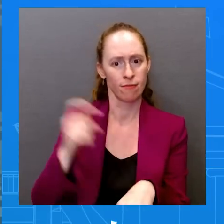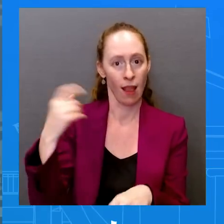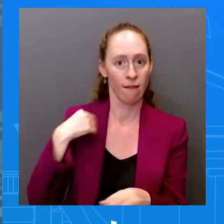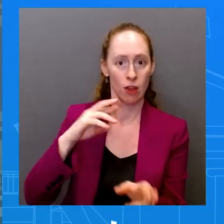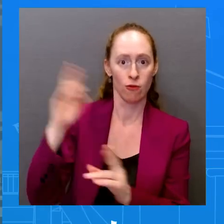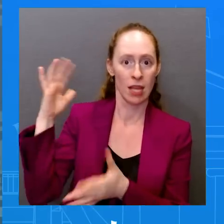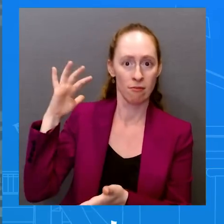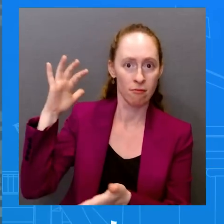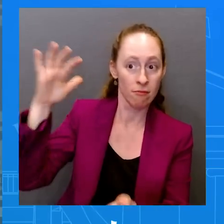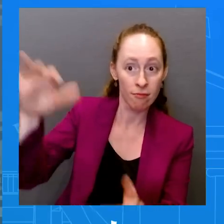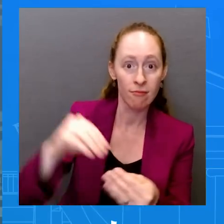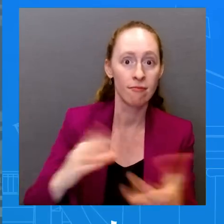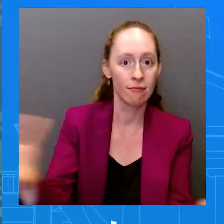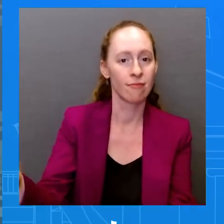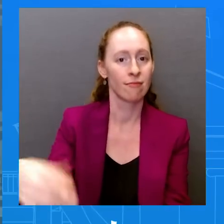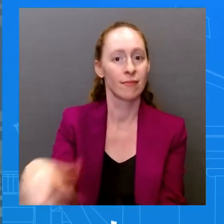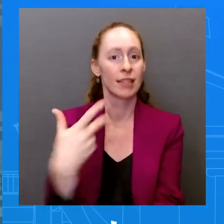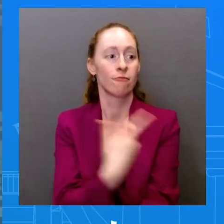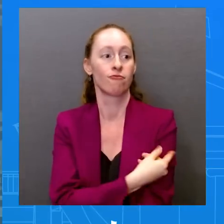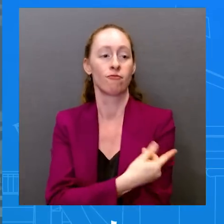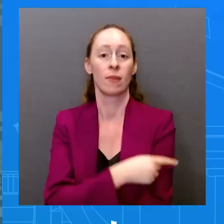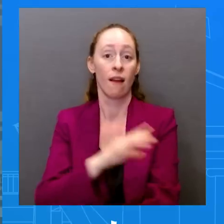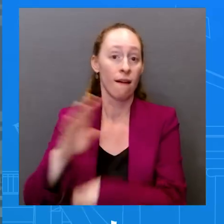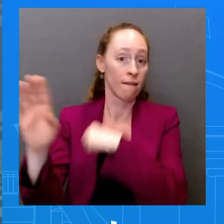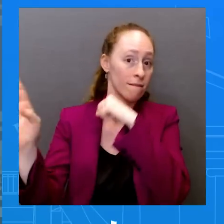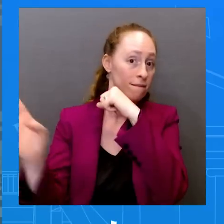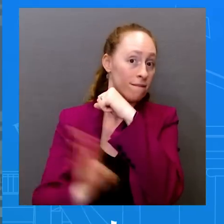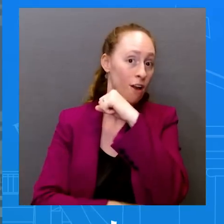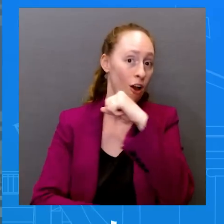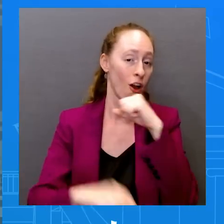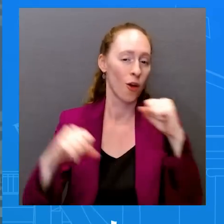to get at tens of thousands of convenient locations.